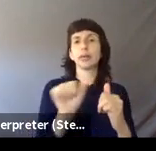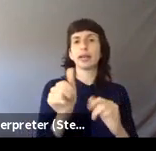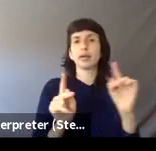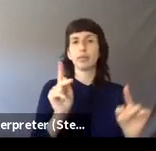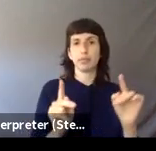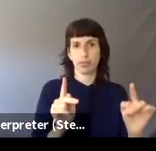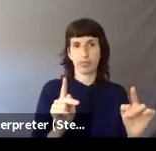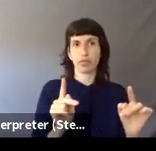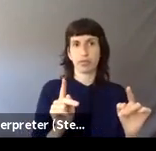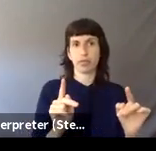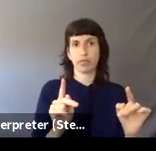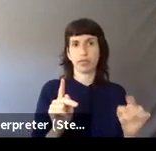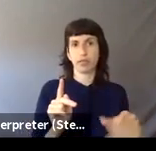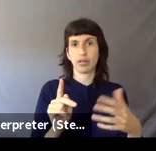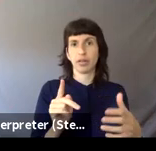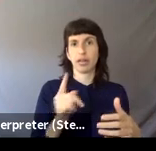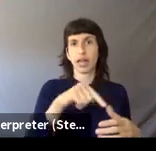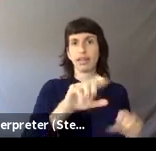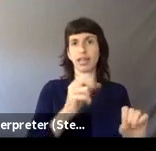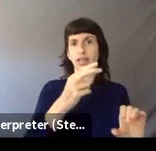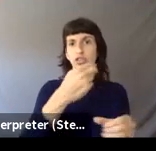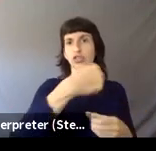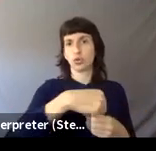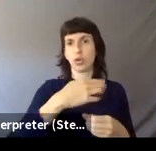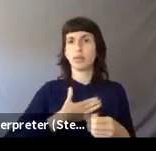somewhere else in Teams, I can e-mail it out. I can use it just like any other link like a Zoom link or any other way you'd normally use a link.